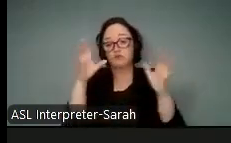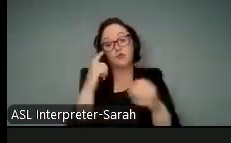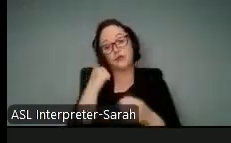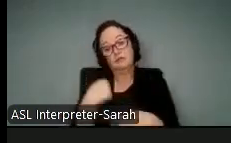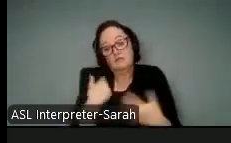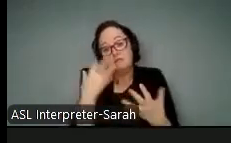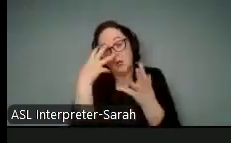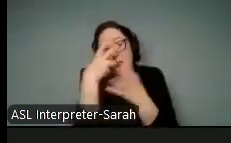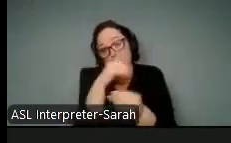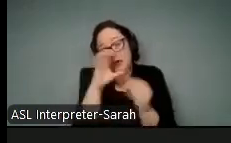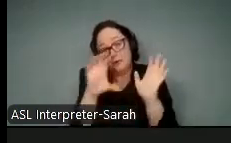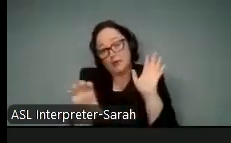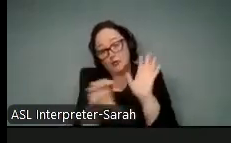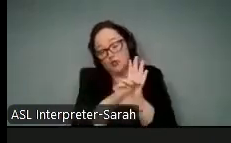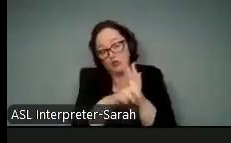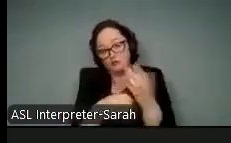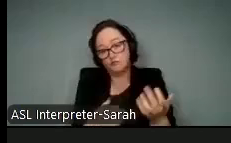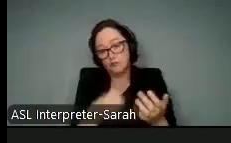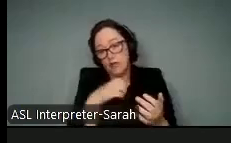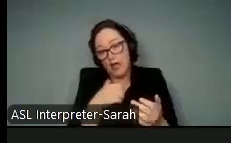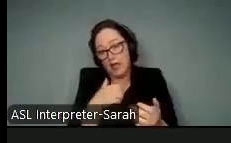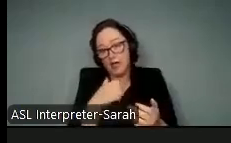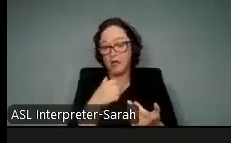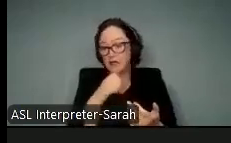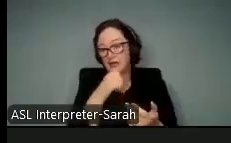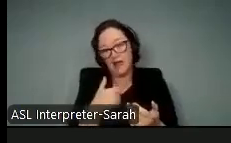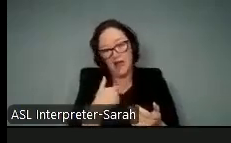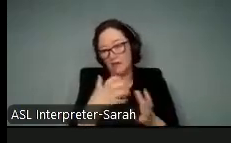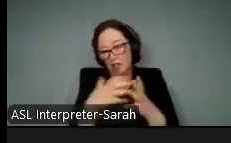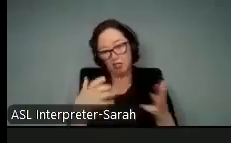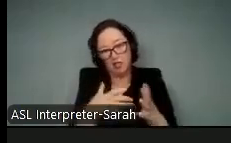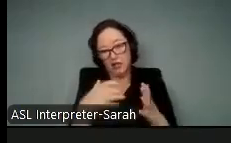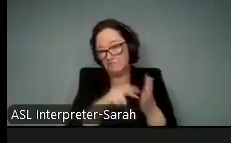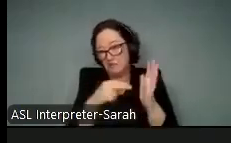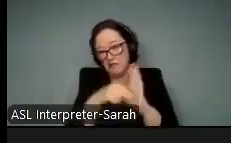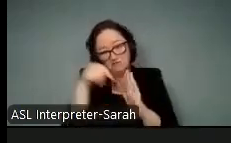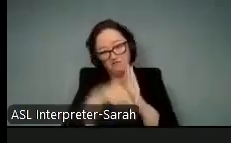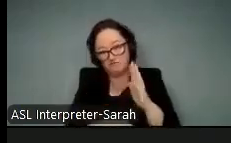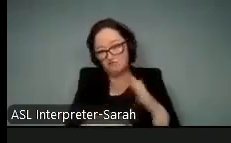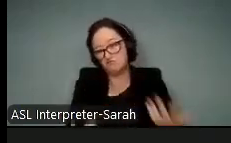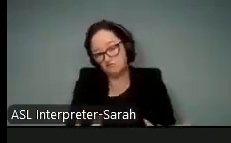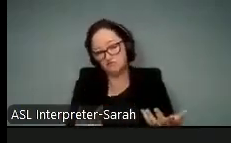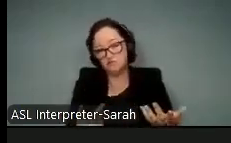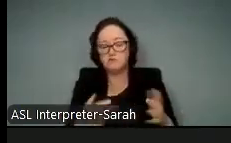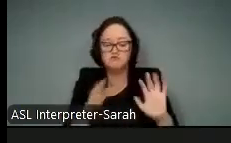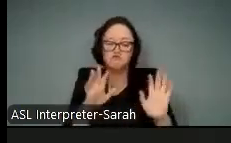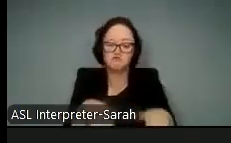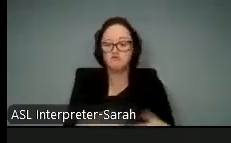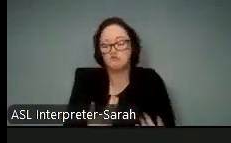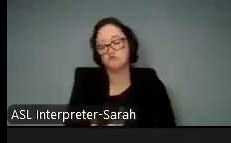and it doesn't really that much and the information is provided also on the page, you can mark it decorative, that's not as big of a deal.